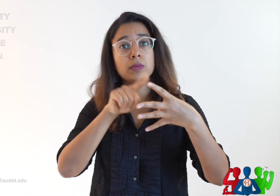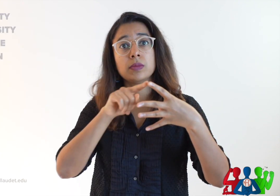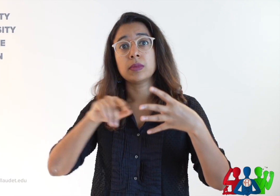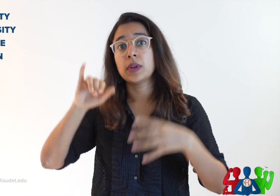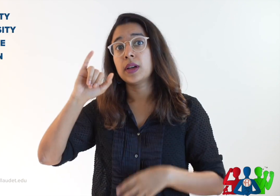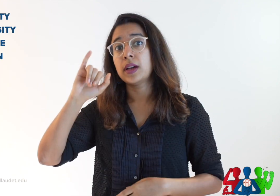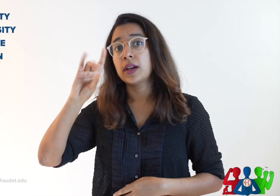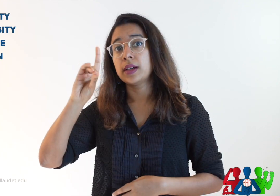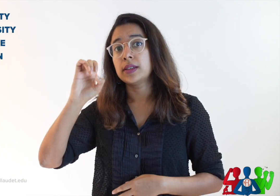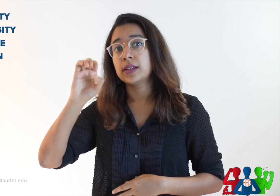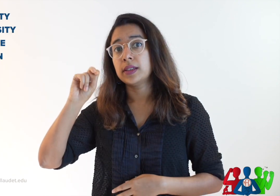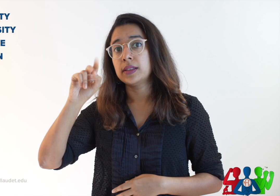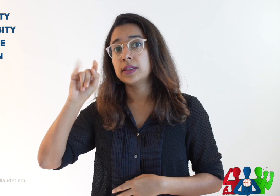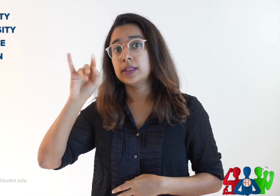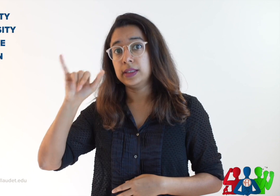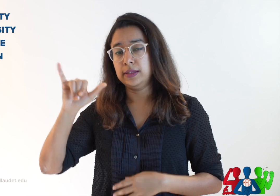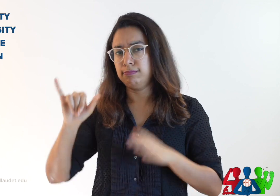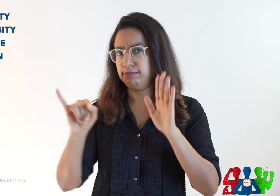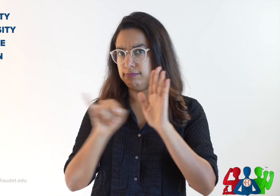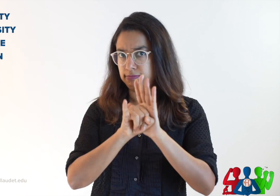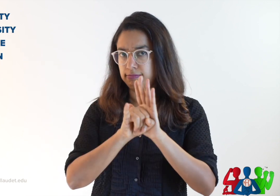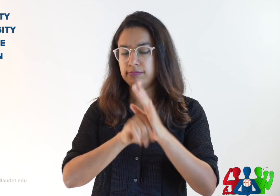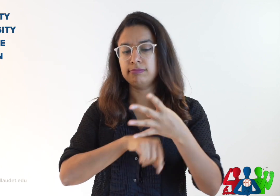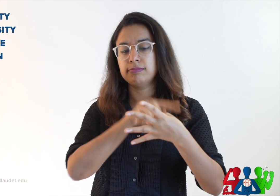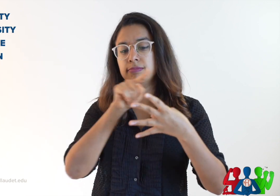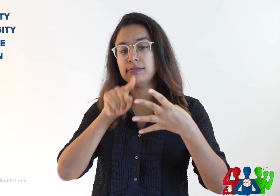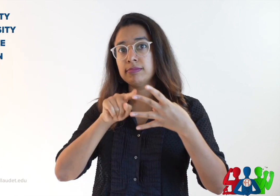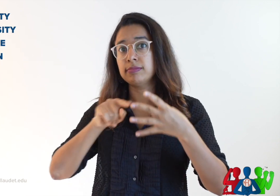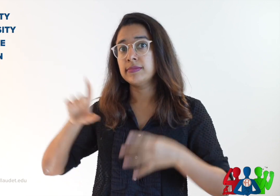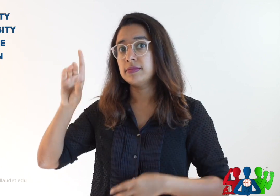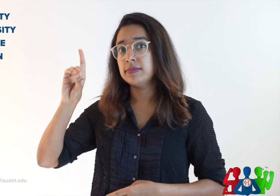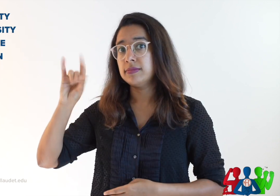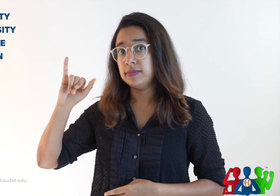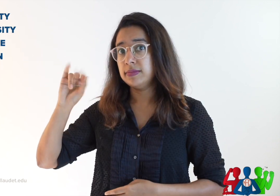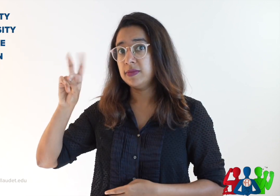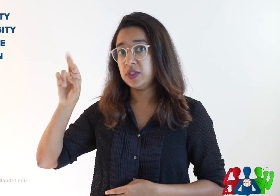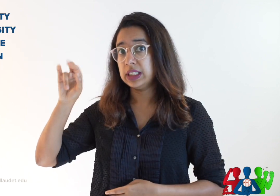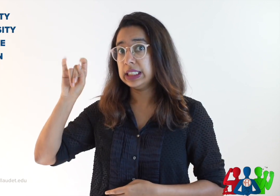of expressive and receptive language, these social justice standards focus